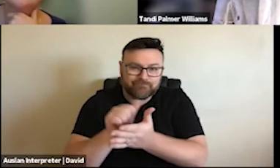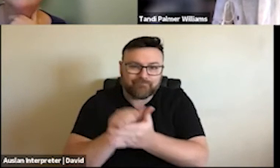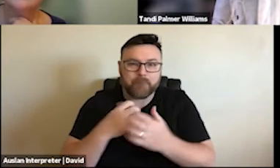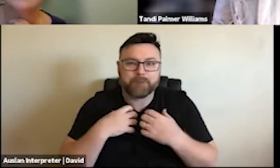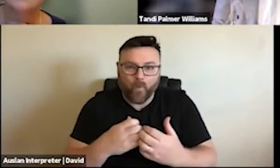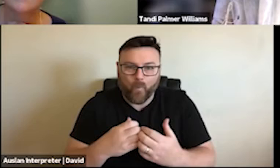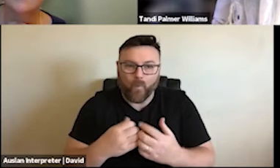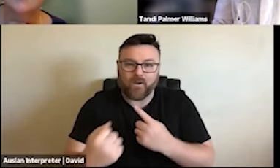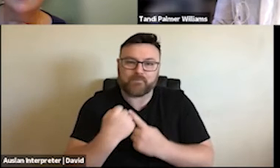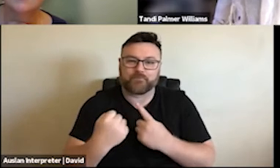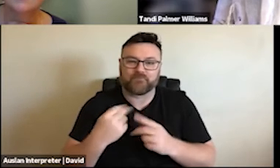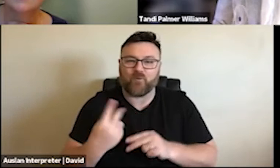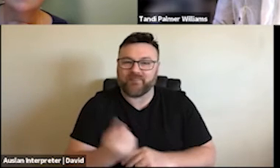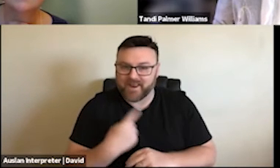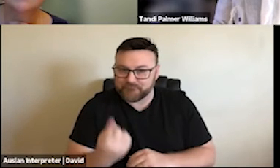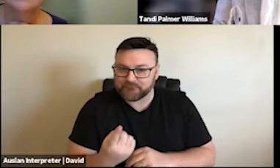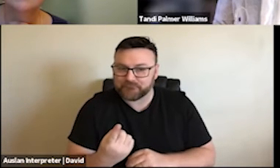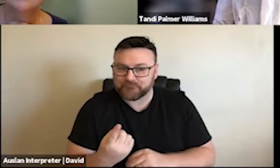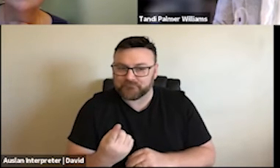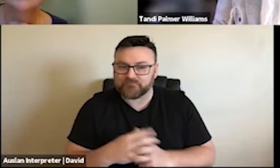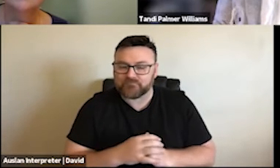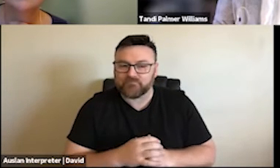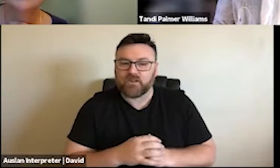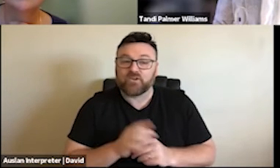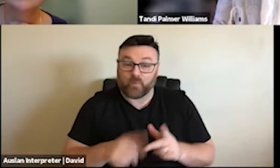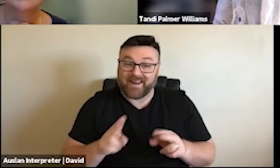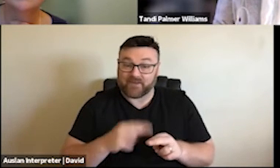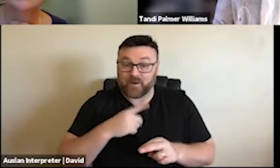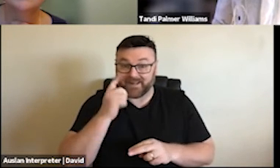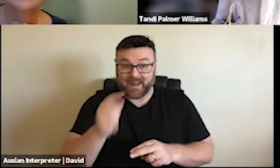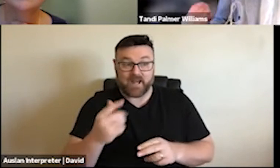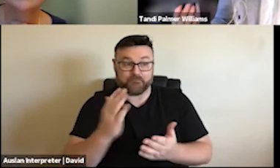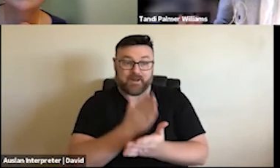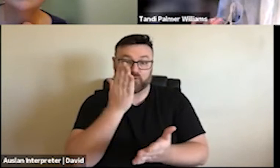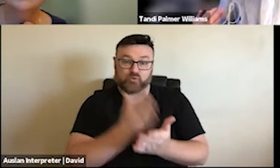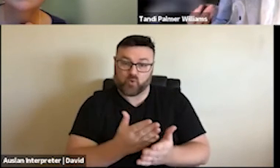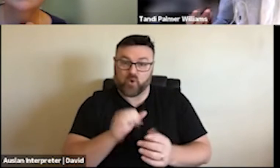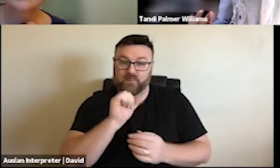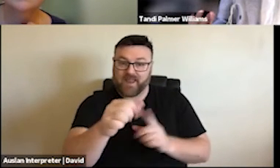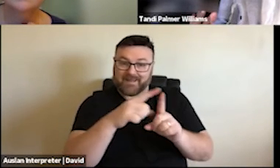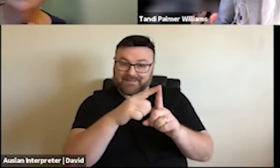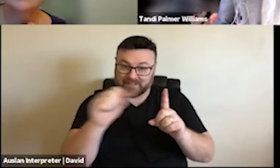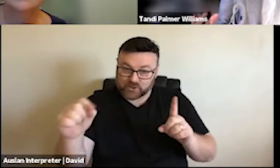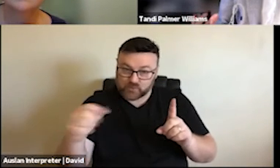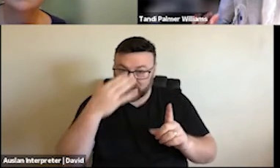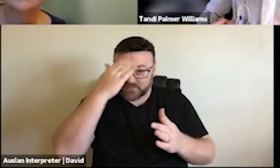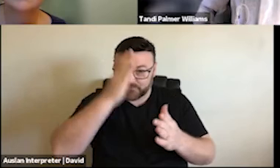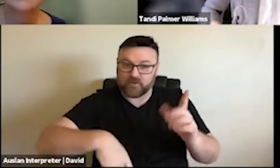Whenever possible I think we can make additional experience socially meaningful and invite